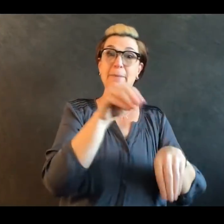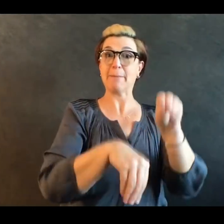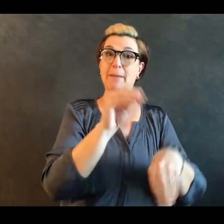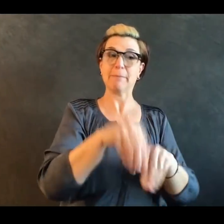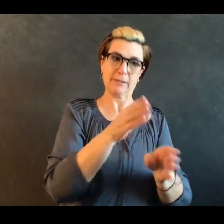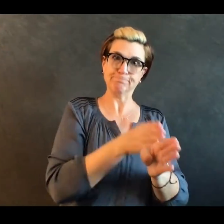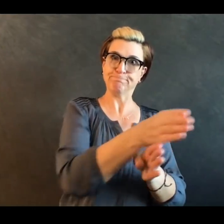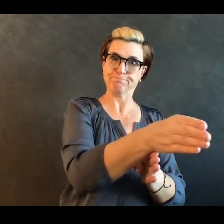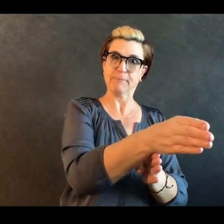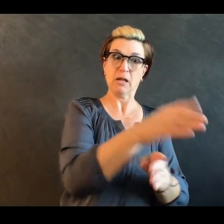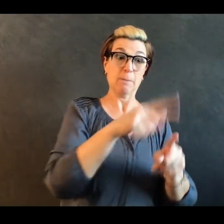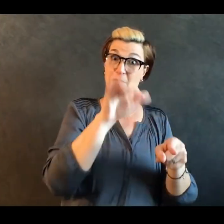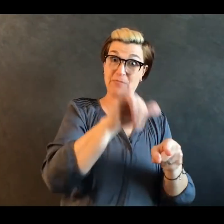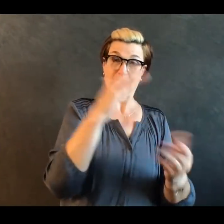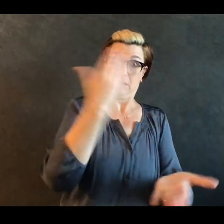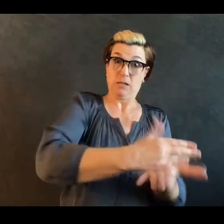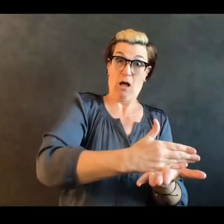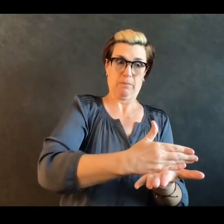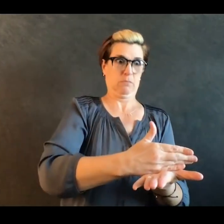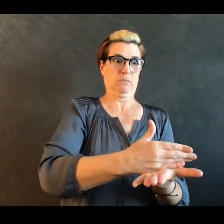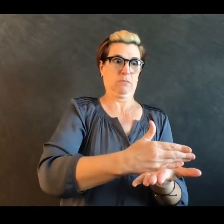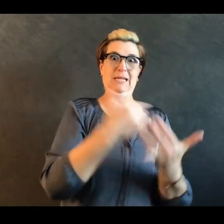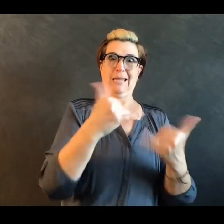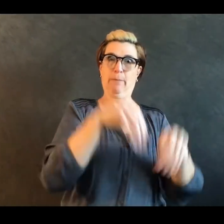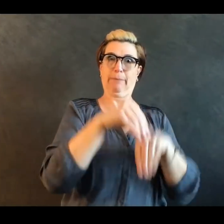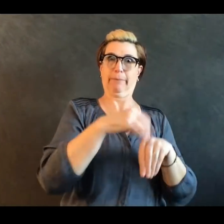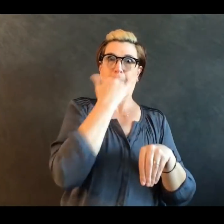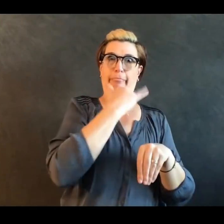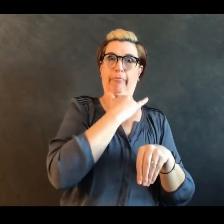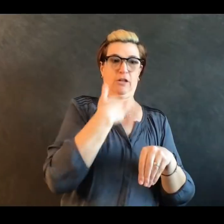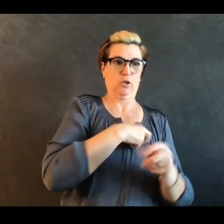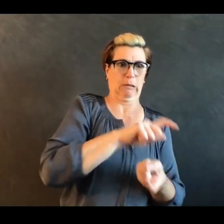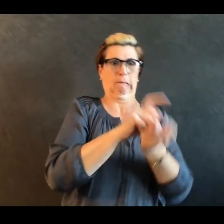chain is sophisticated efficient integrated and synchronized and it's